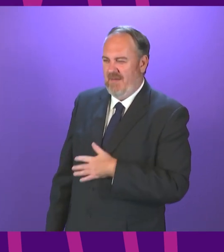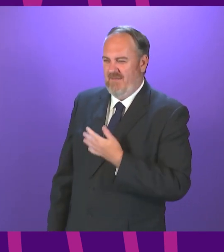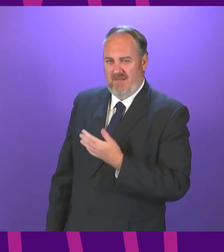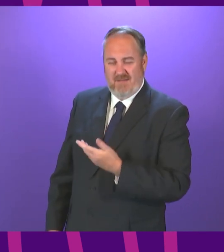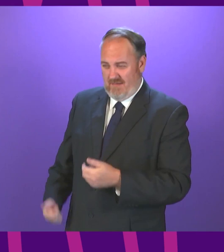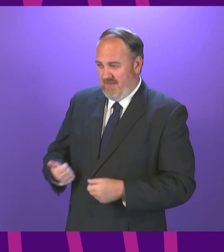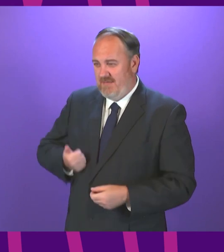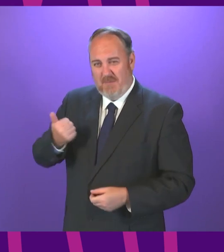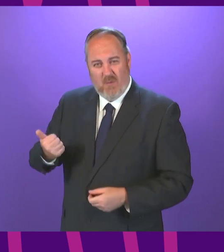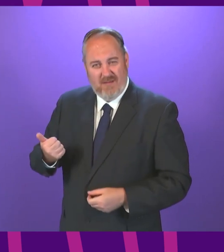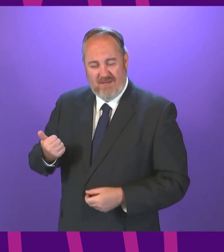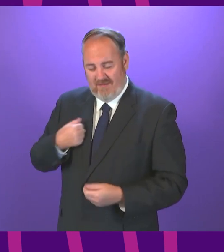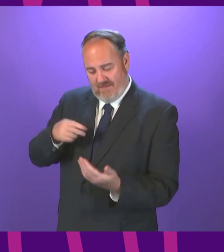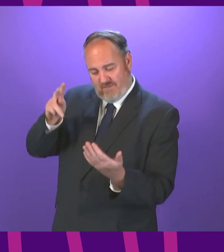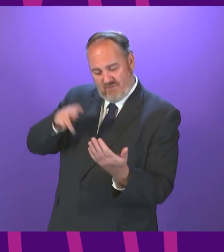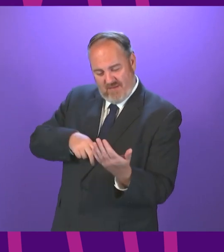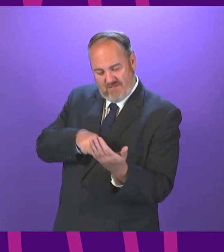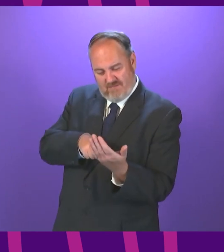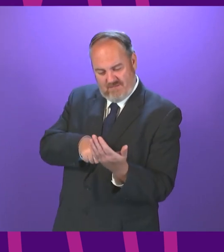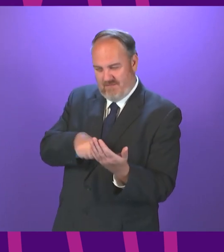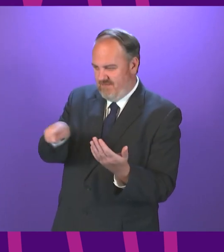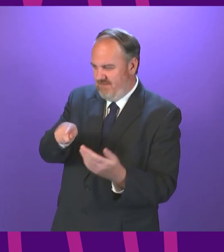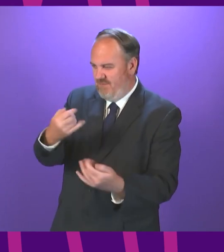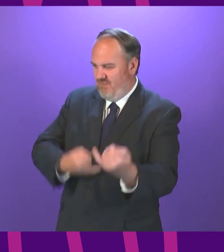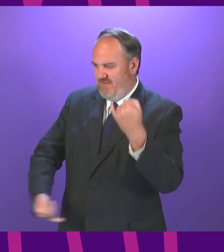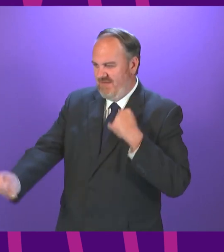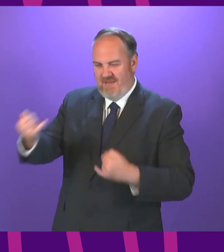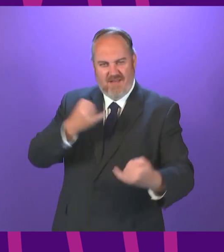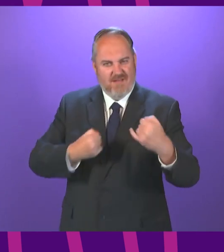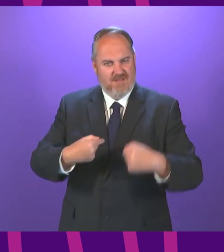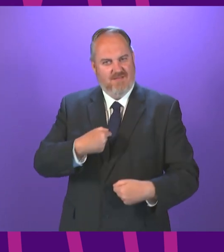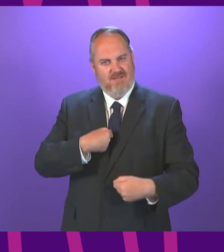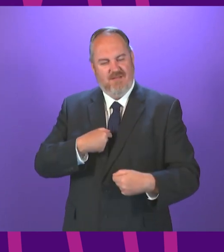I read calls for that, as well as criticisms from some members that we are going too slowly.